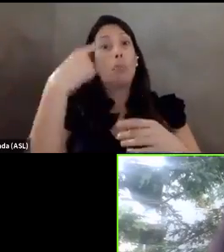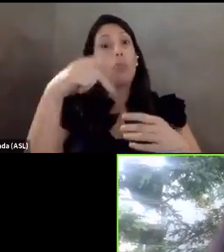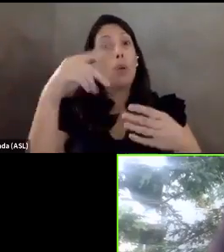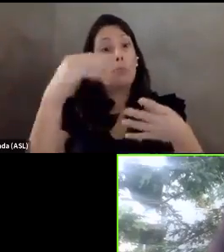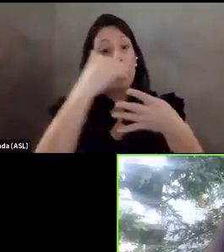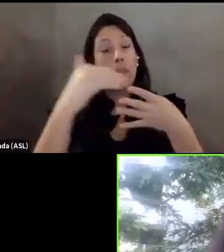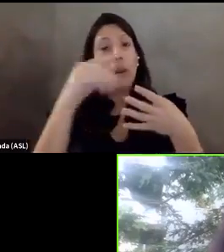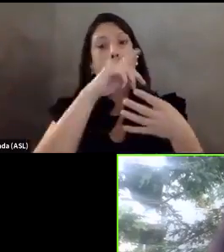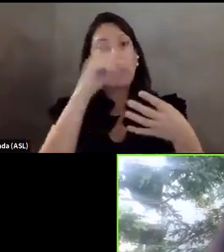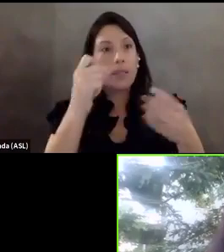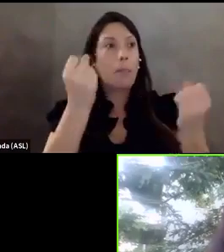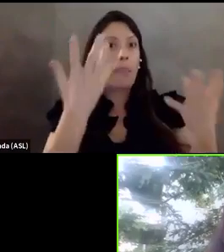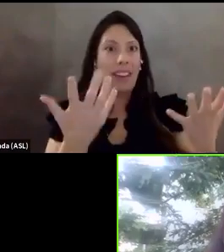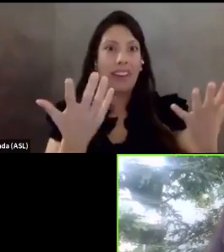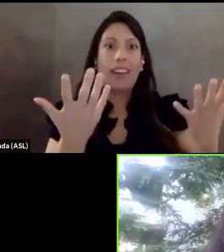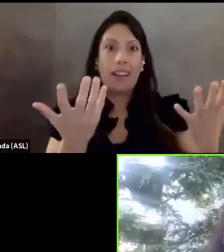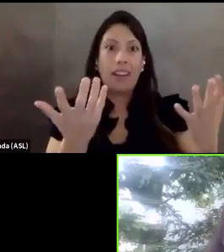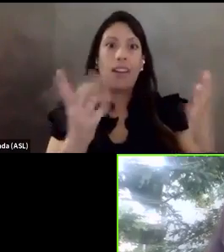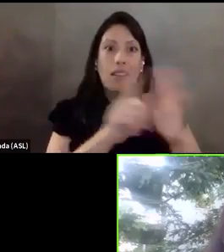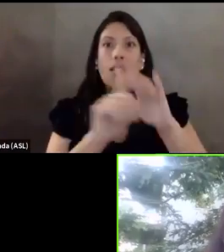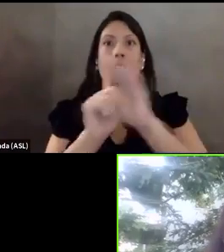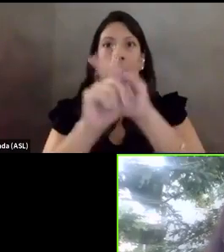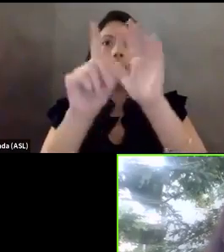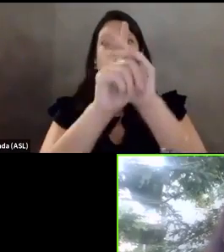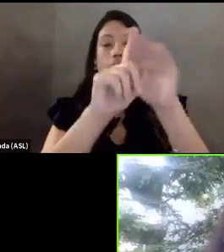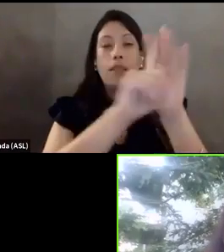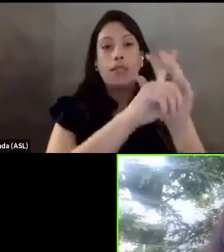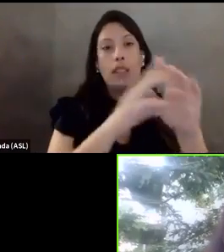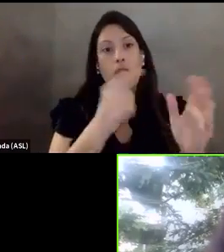the outbreaks in these kind of congregate settings.